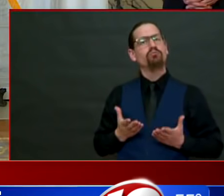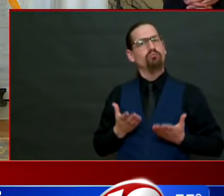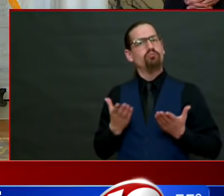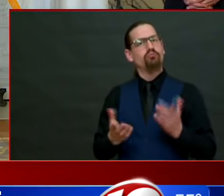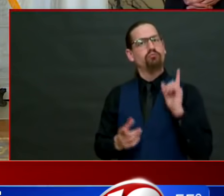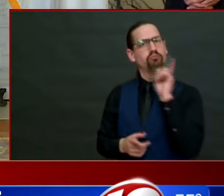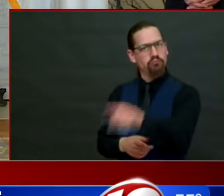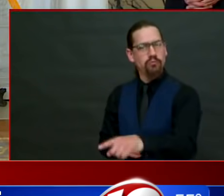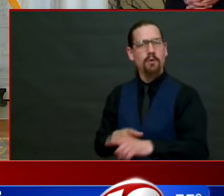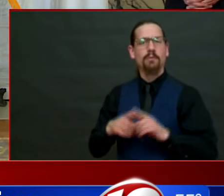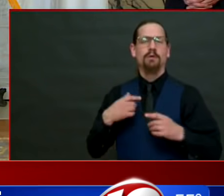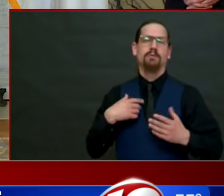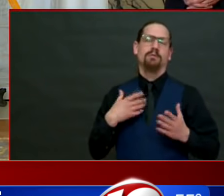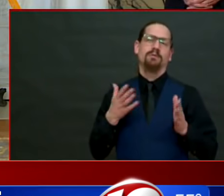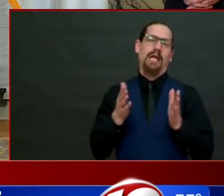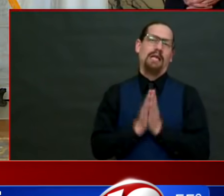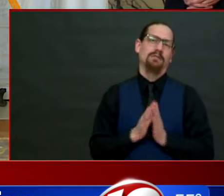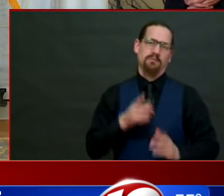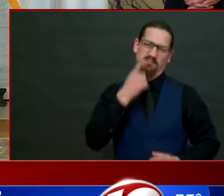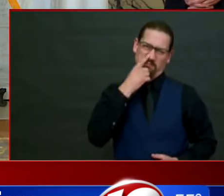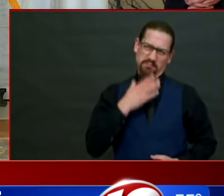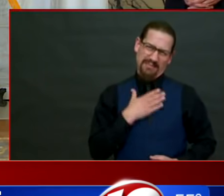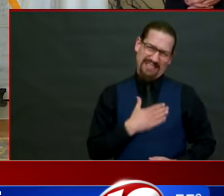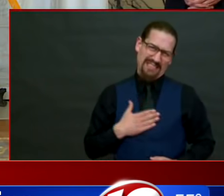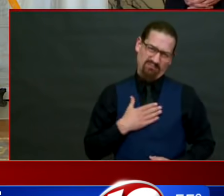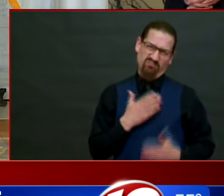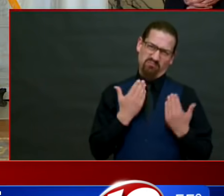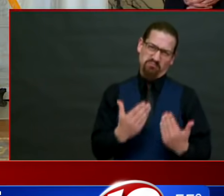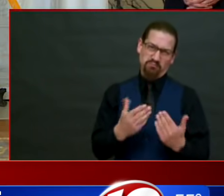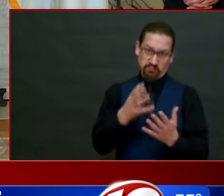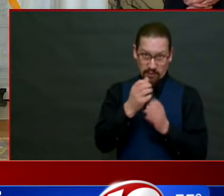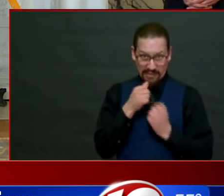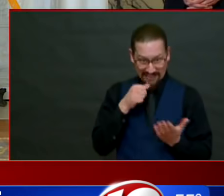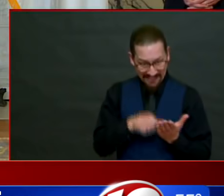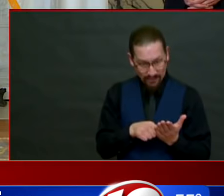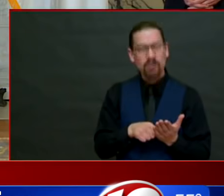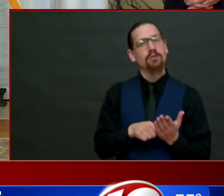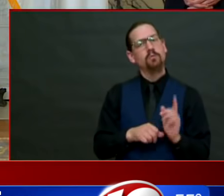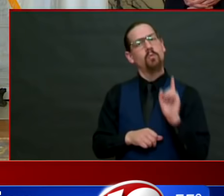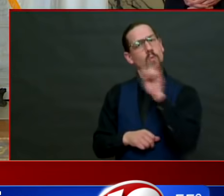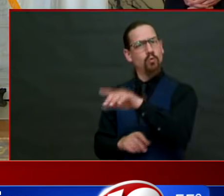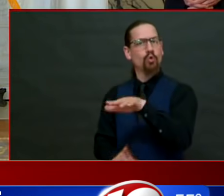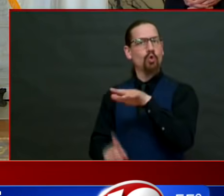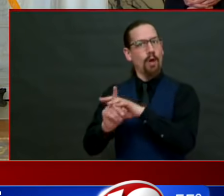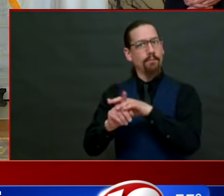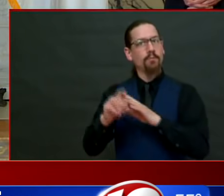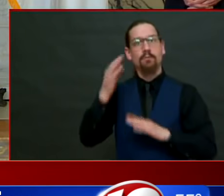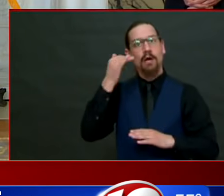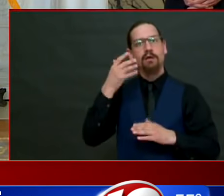BE YOUR CHOICE. BUT I AM ASKING YOU TO DO IT BECAUSE IT IS THE RIGHT THING